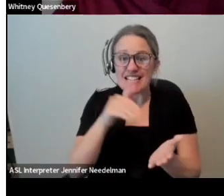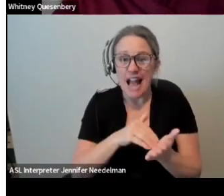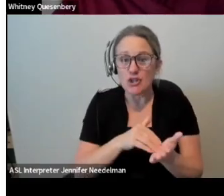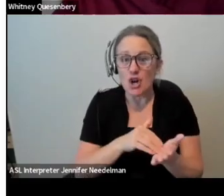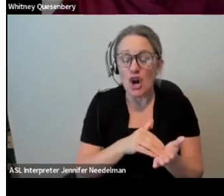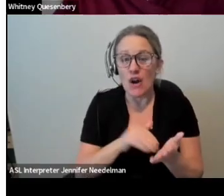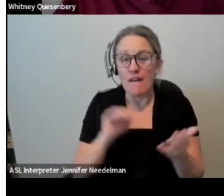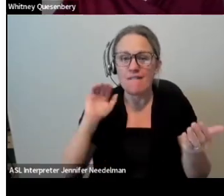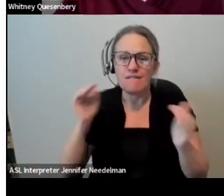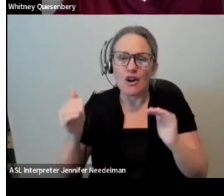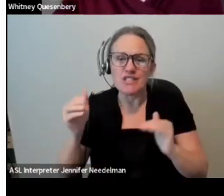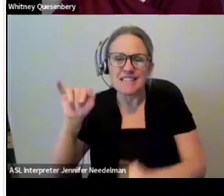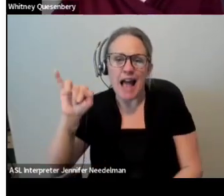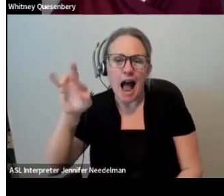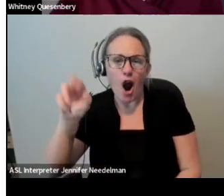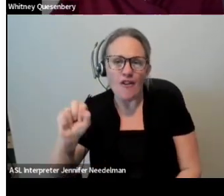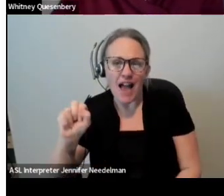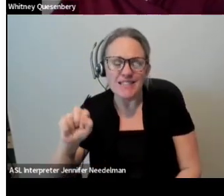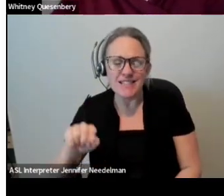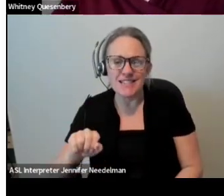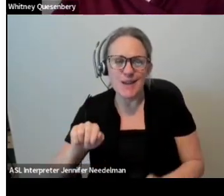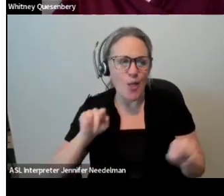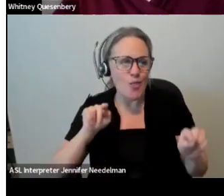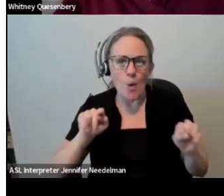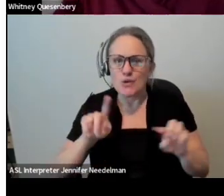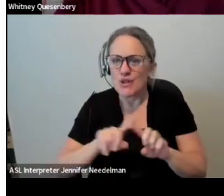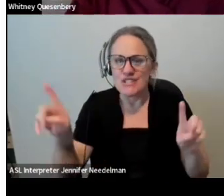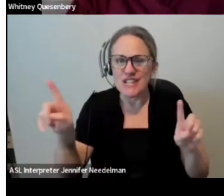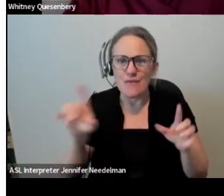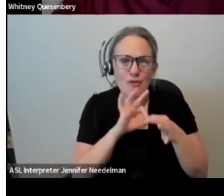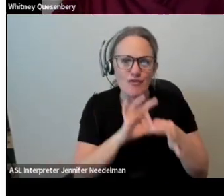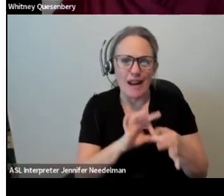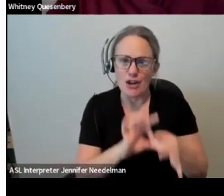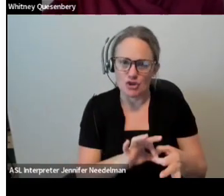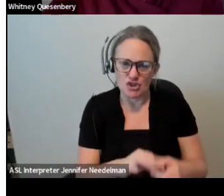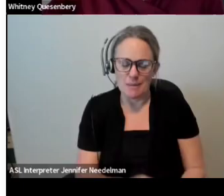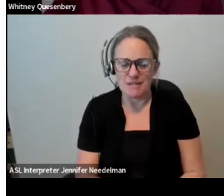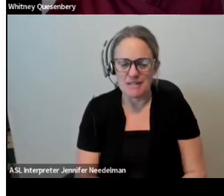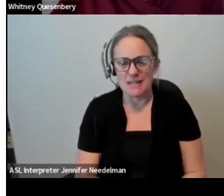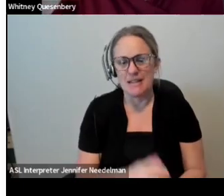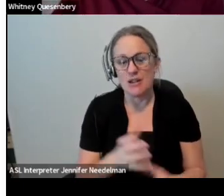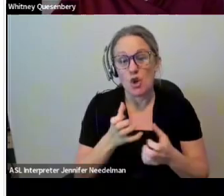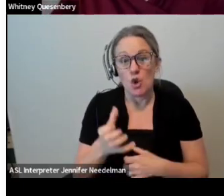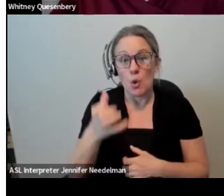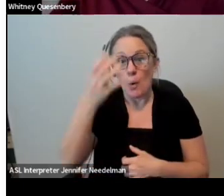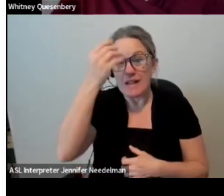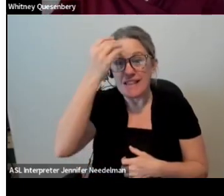Those are very different relationships and you wanna think about people who have different relationships